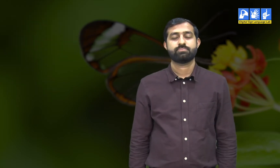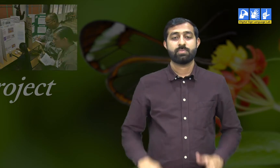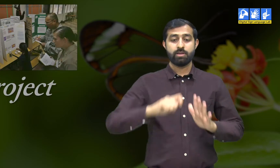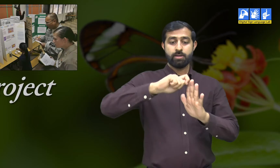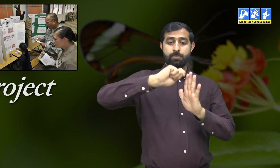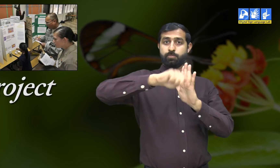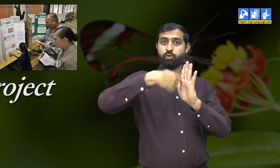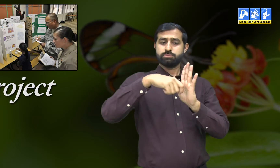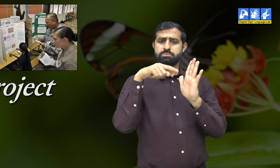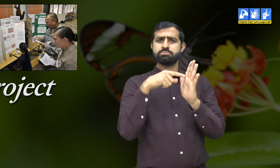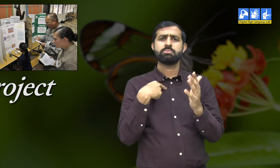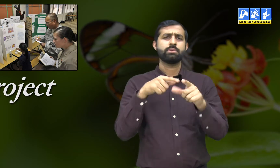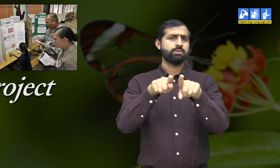Project